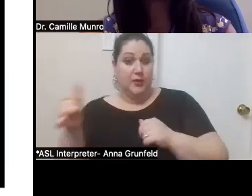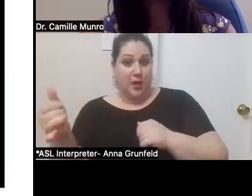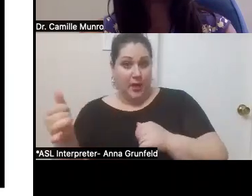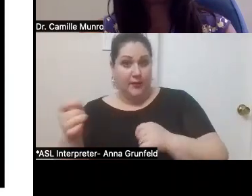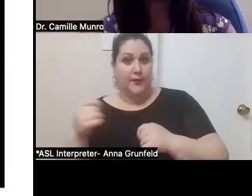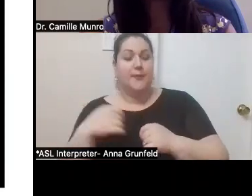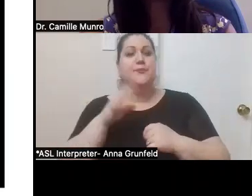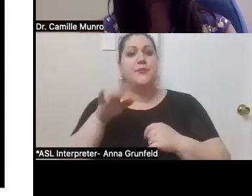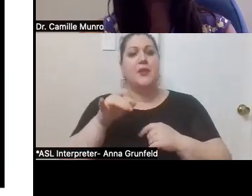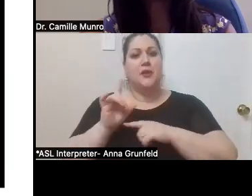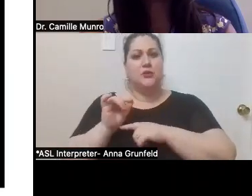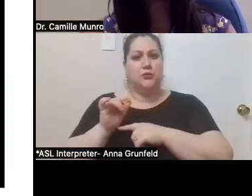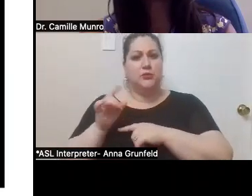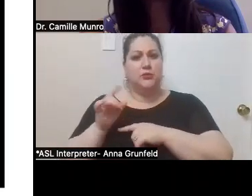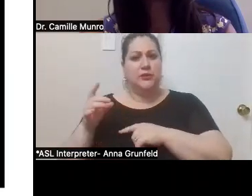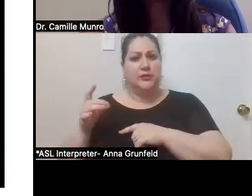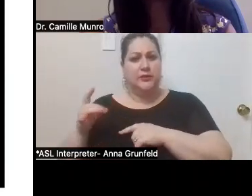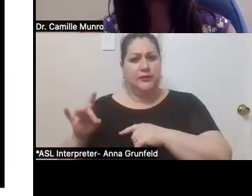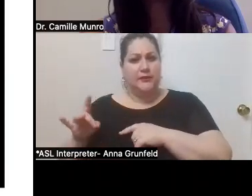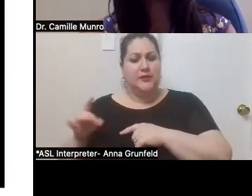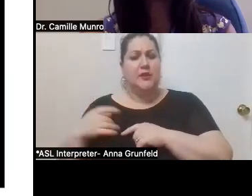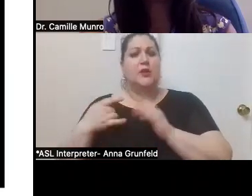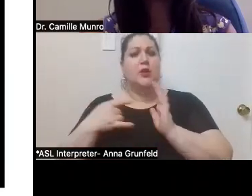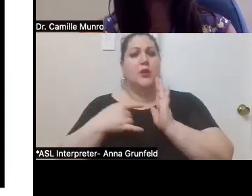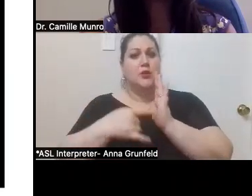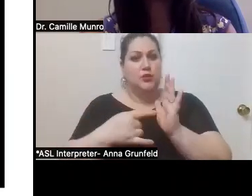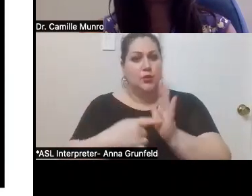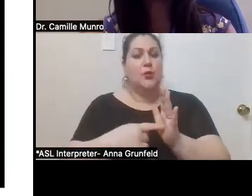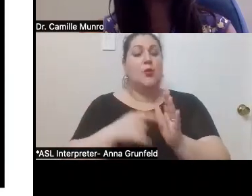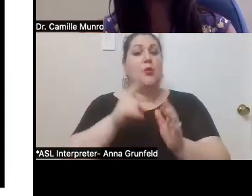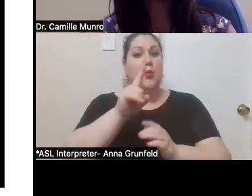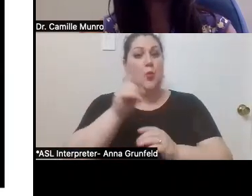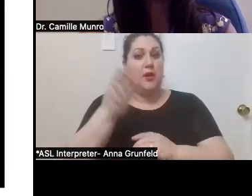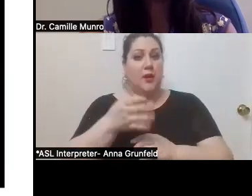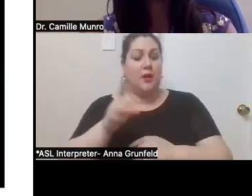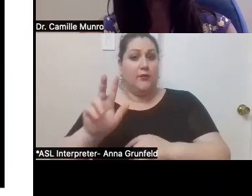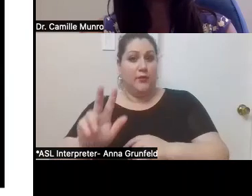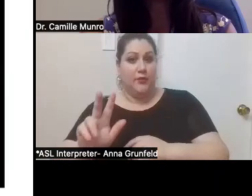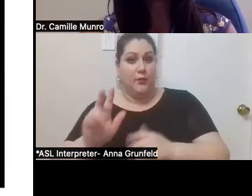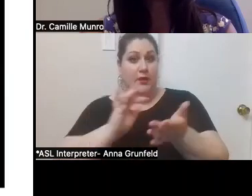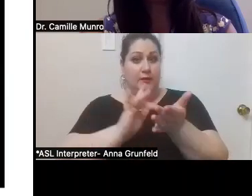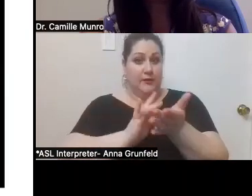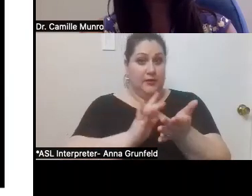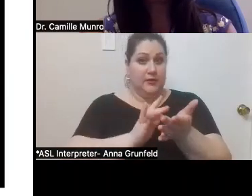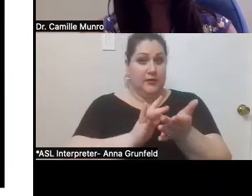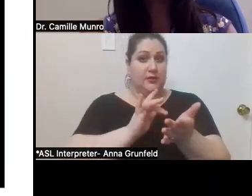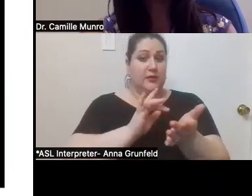that found one in three physicians experience signs of depression. We generally start out healthy,